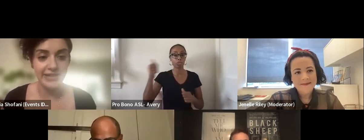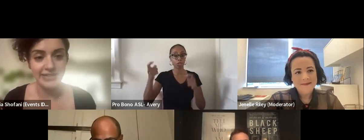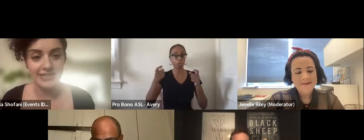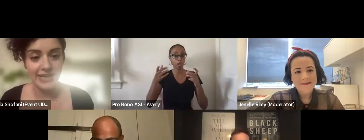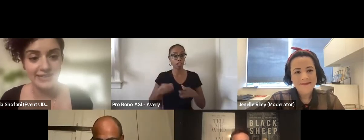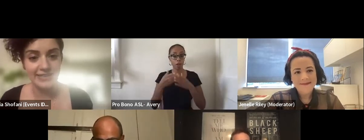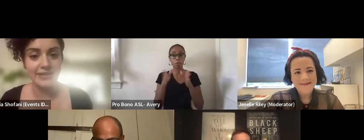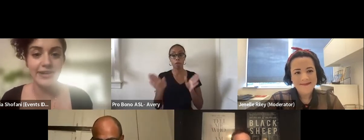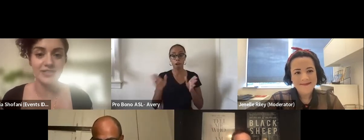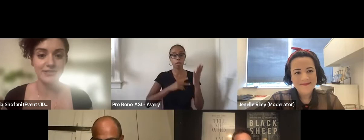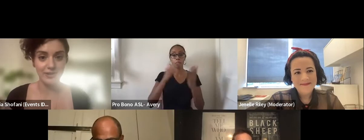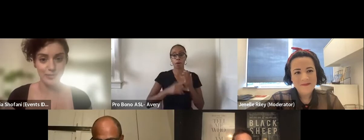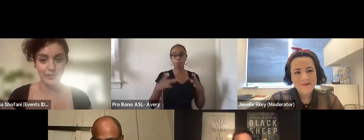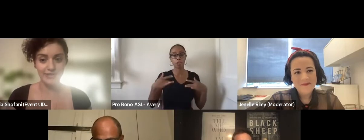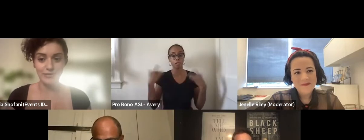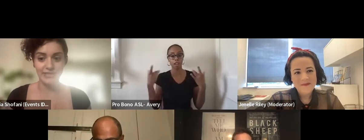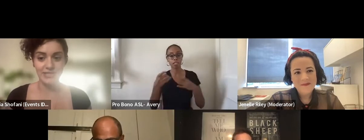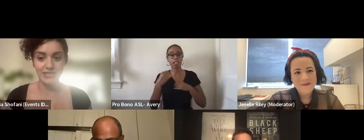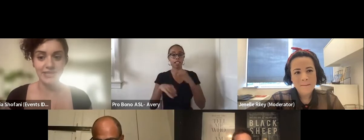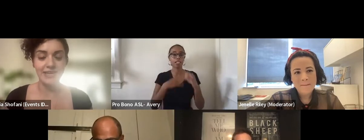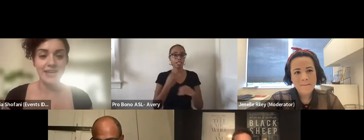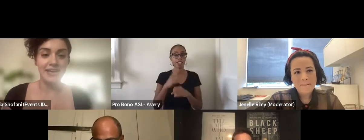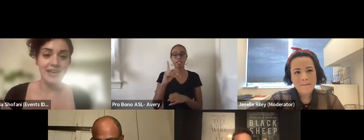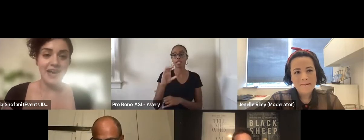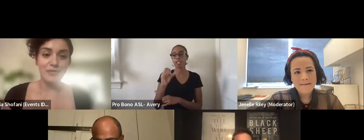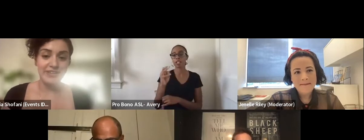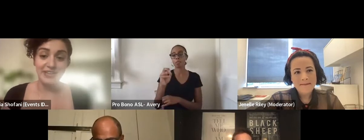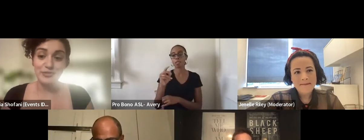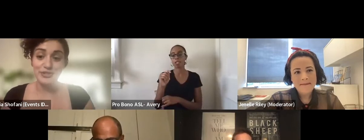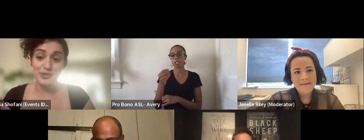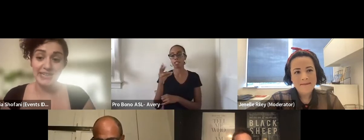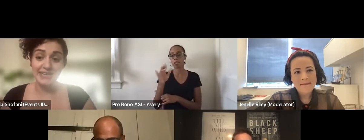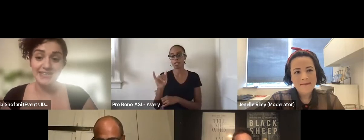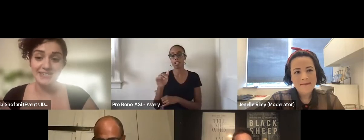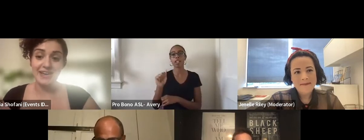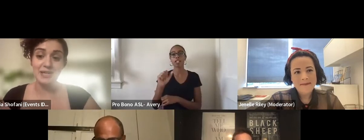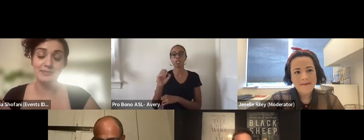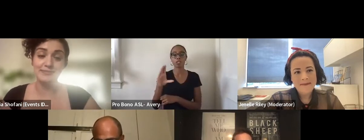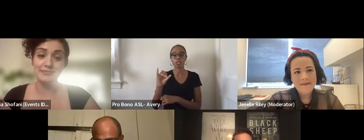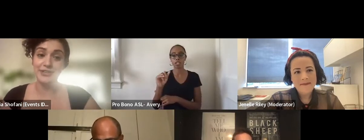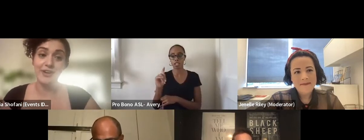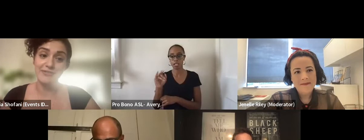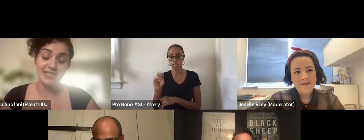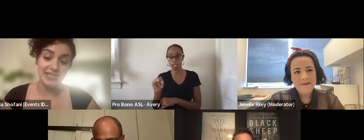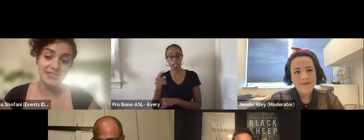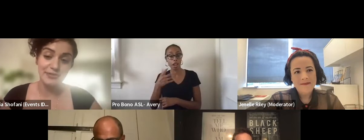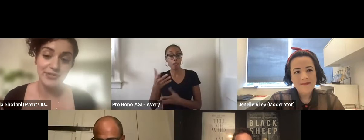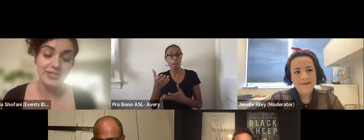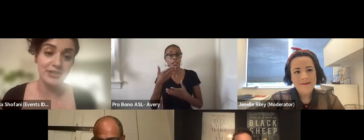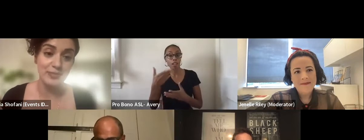I want to thank you for joining us for a conversation around the documentary THE PRINCESS, moderated